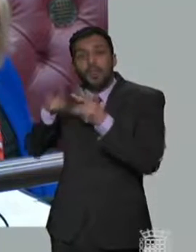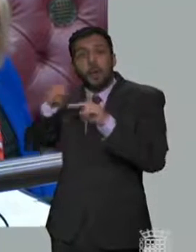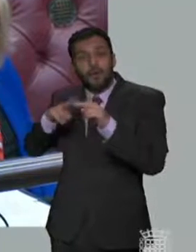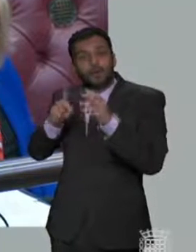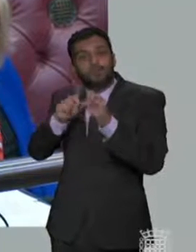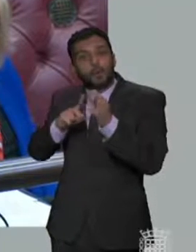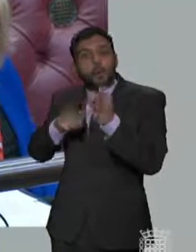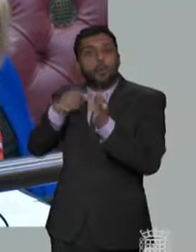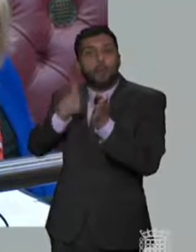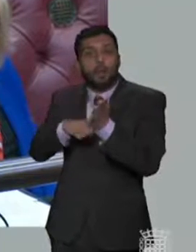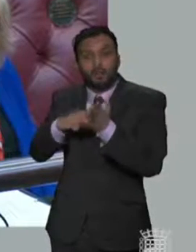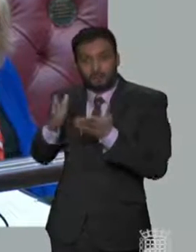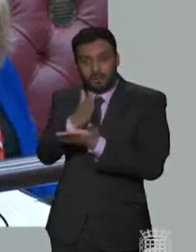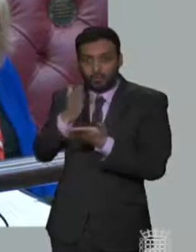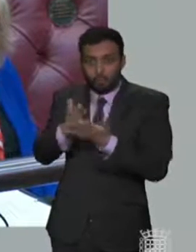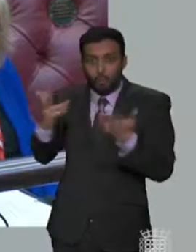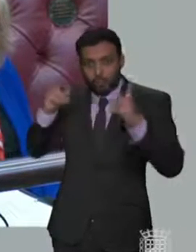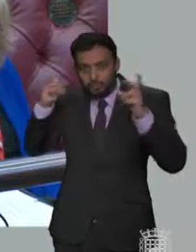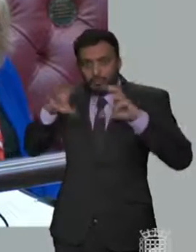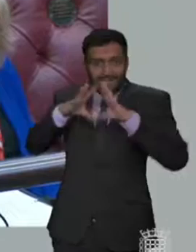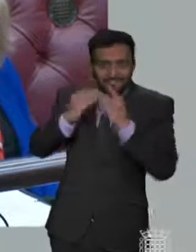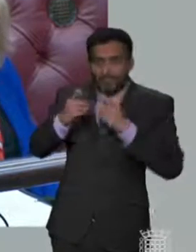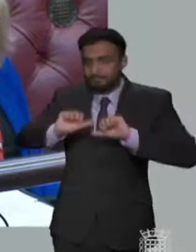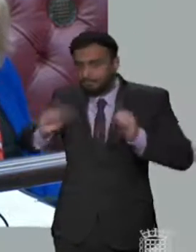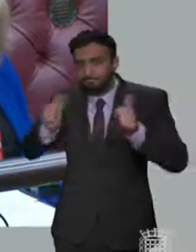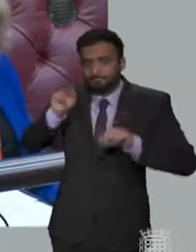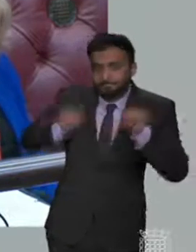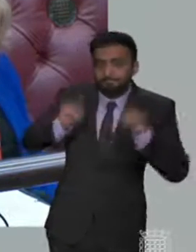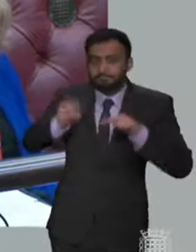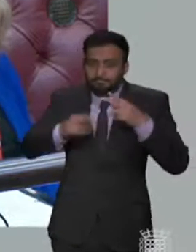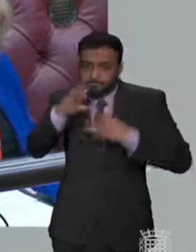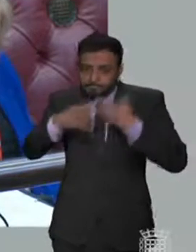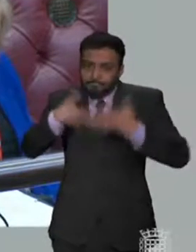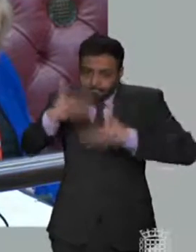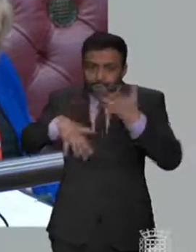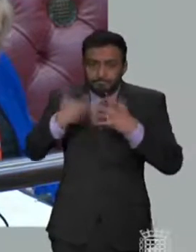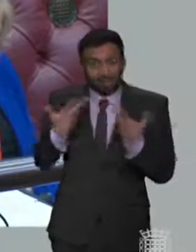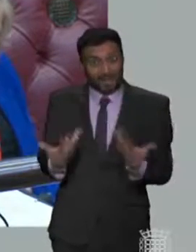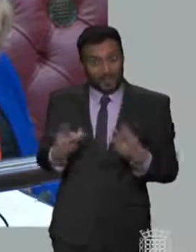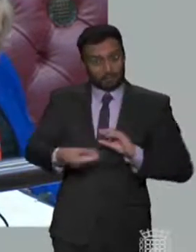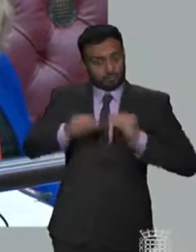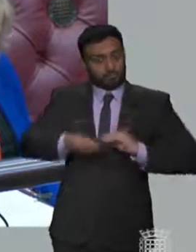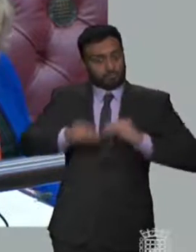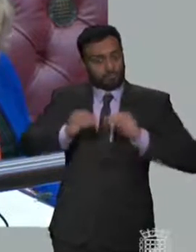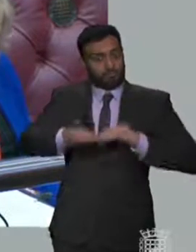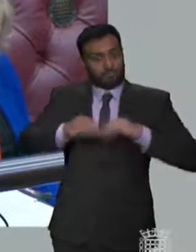and the department is aiming to consult publicly on the draft subject content later in 2022